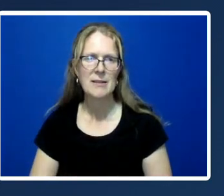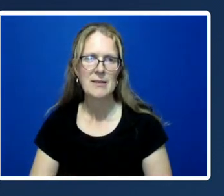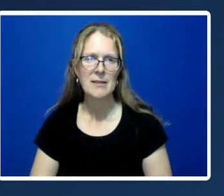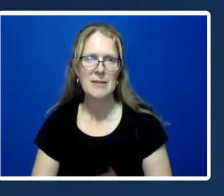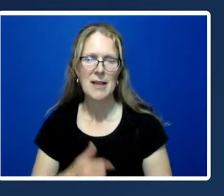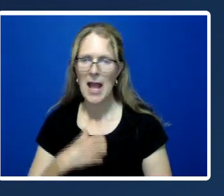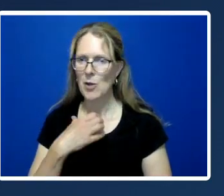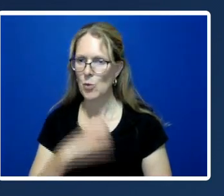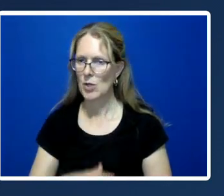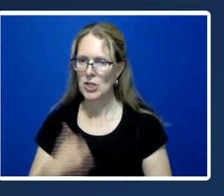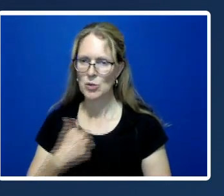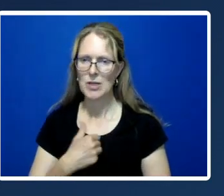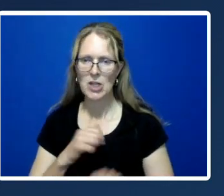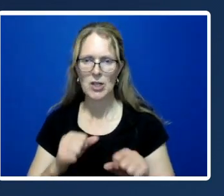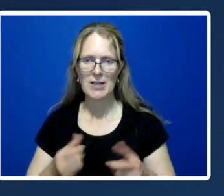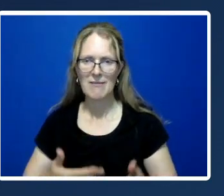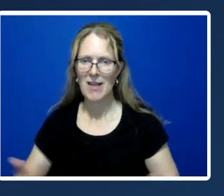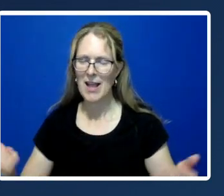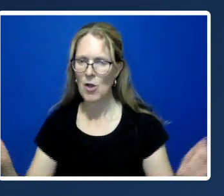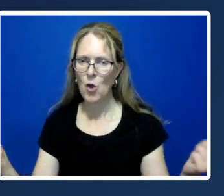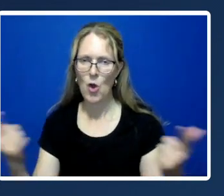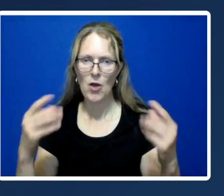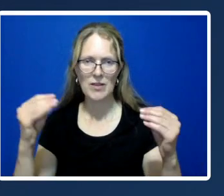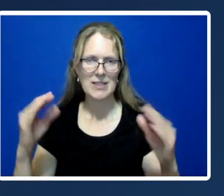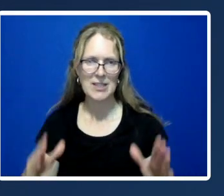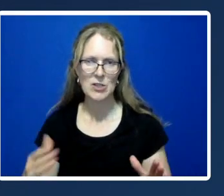from all the different communities. We have many from Kentucky and Michigan we can share,